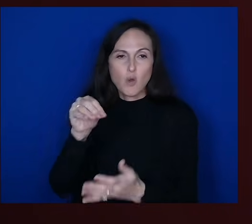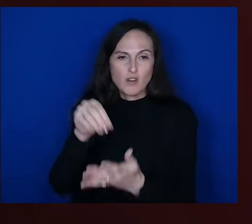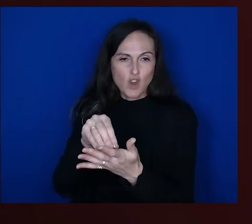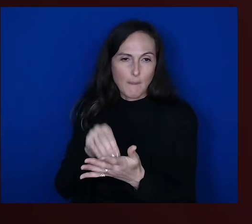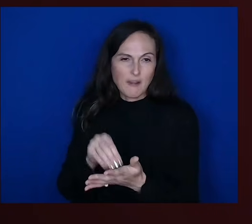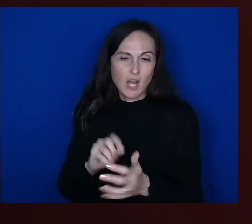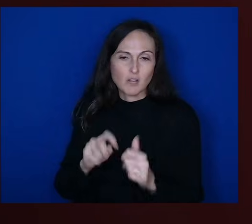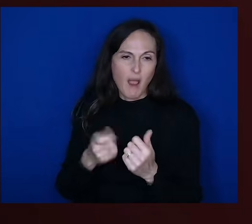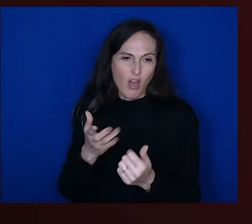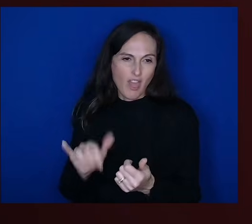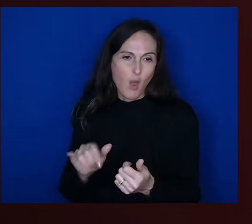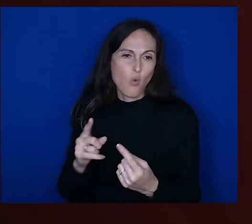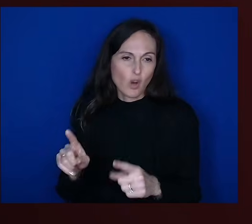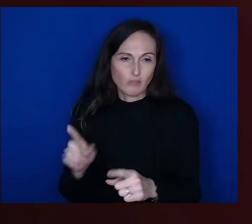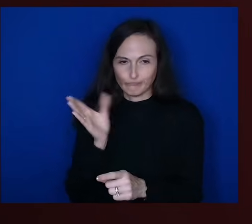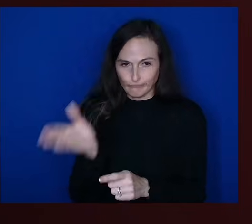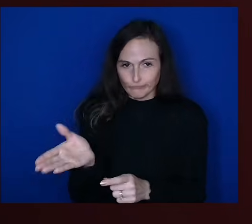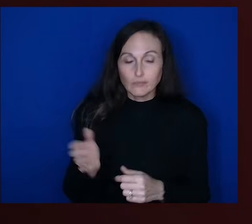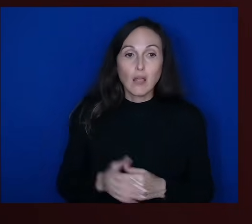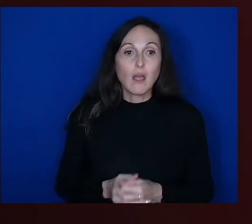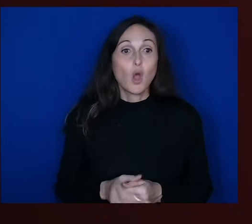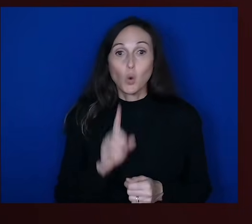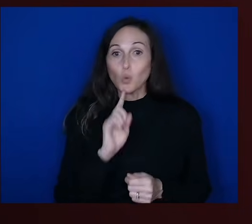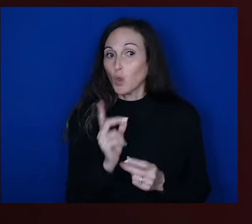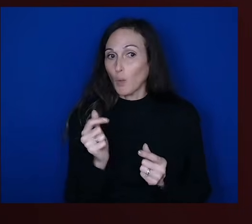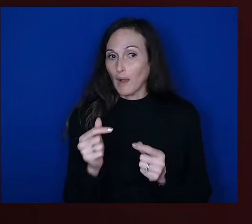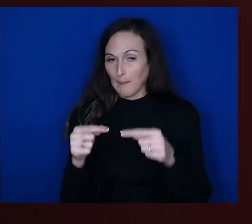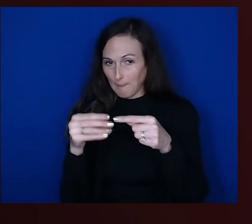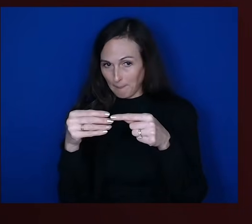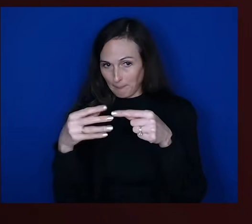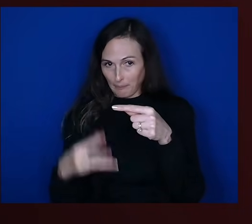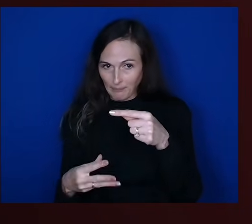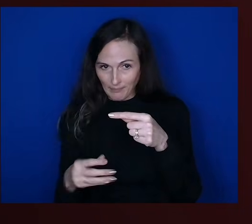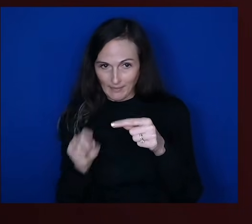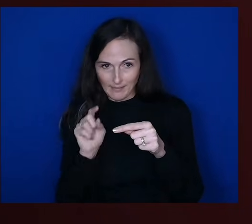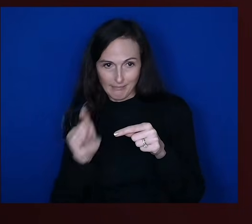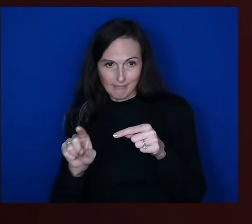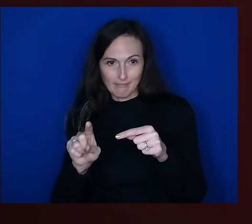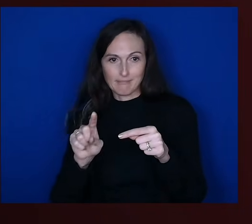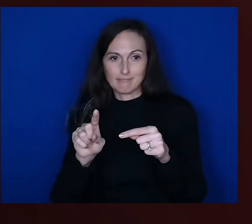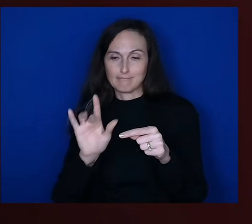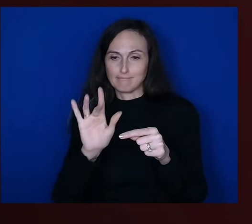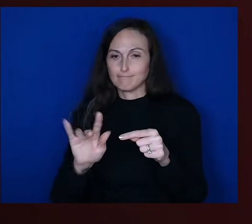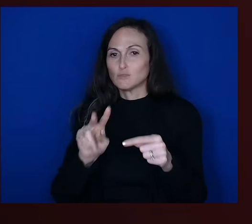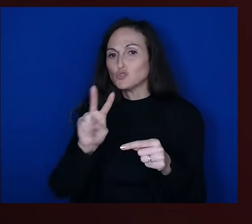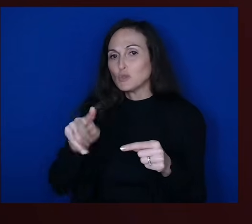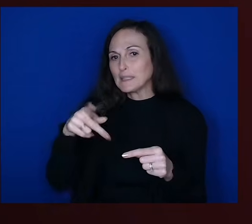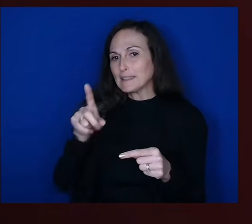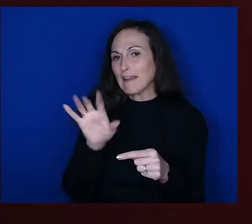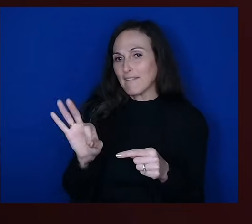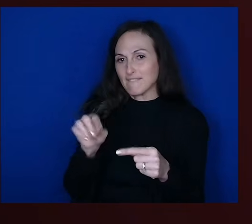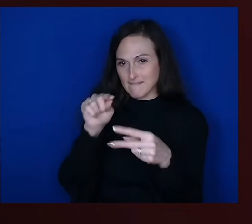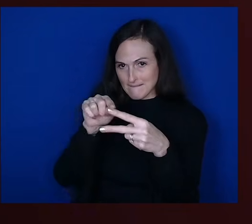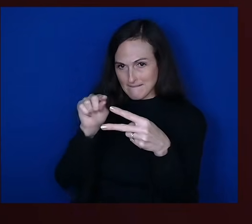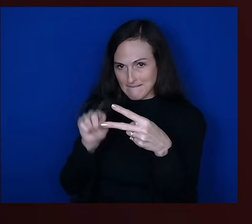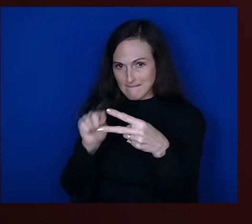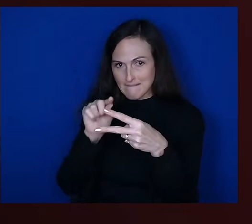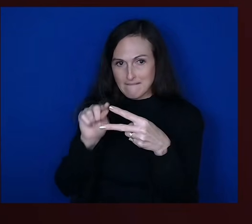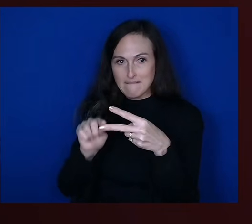I'm going to extend this very slightly, I'm going into -- there are two PDFs that are here. I'm going to add on just a couple more.